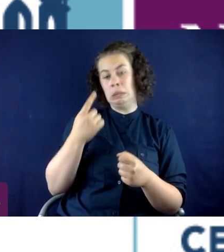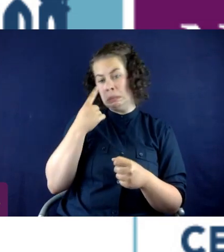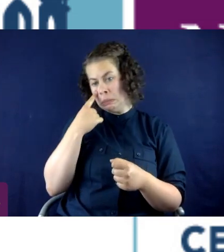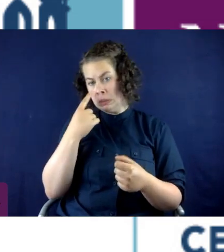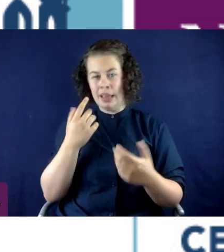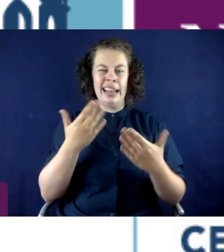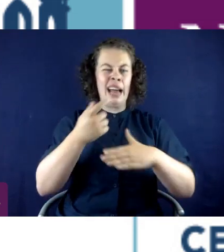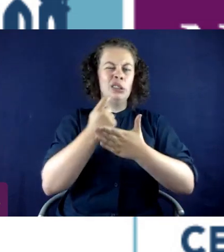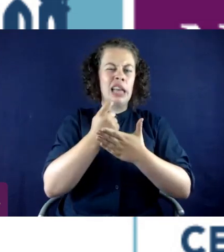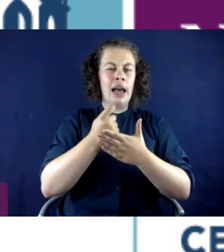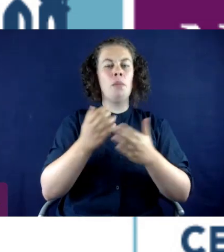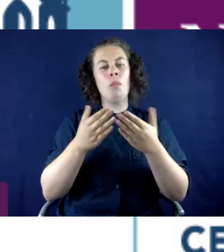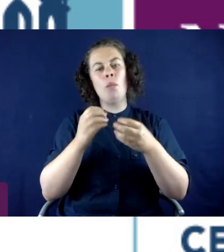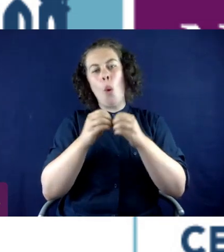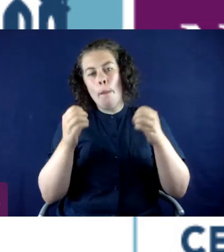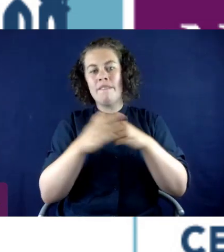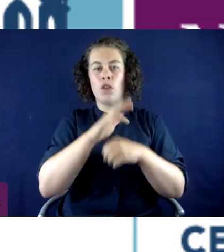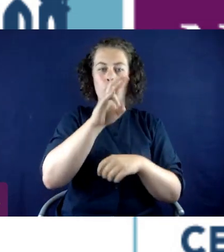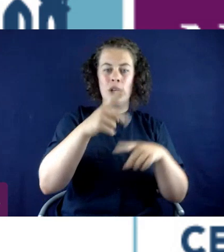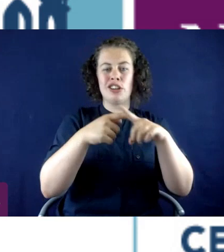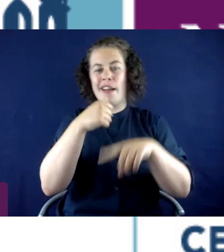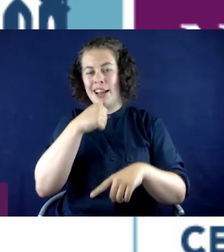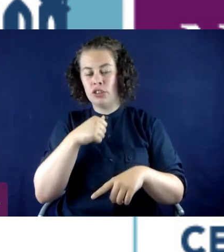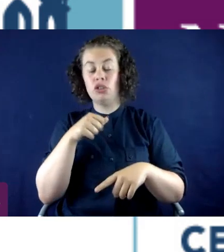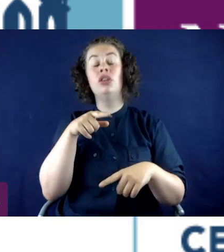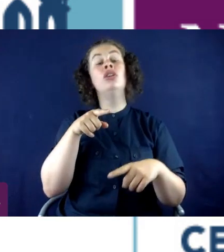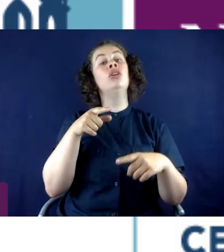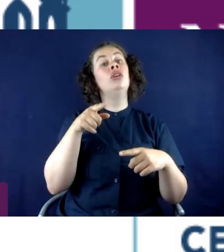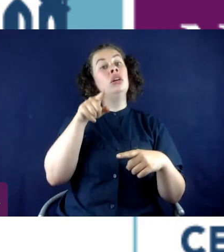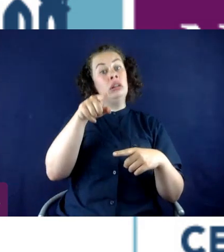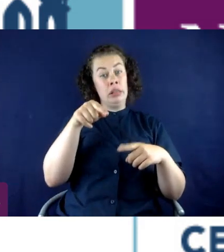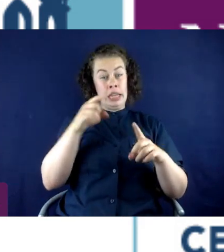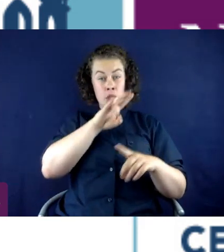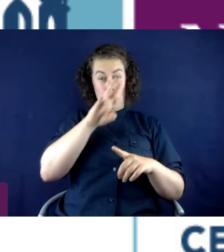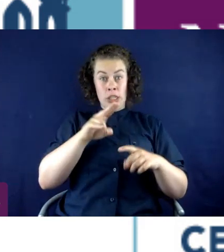is not directed at any particular panellist, you can let me know which of you